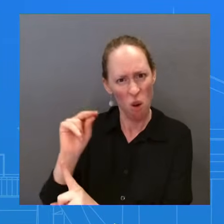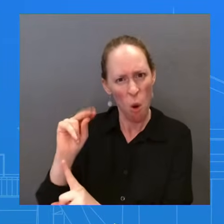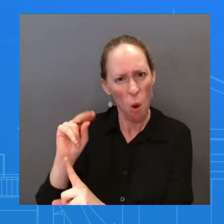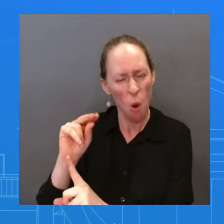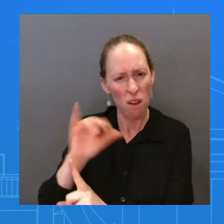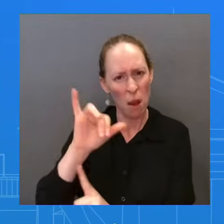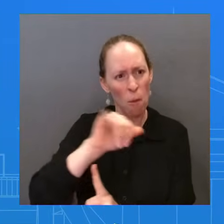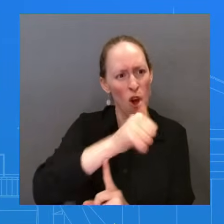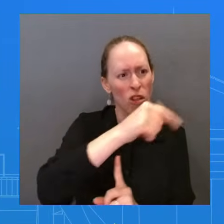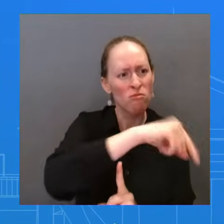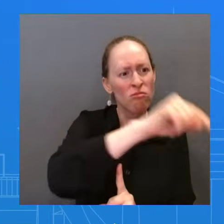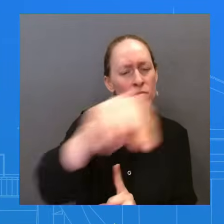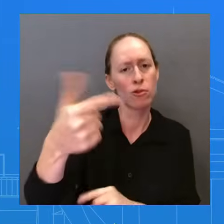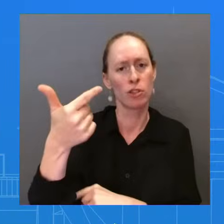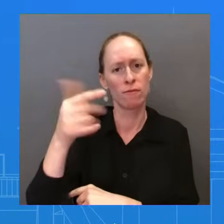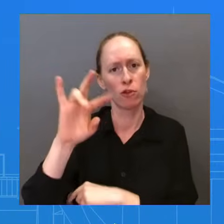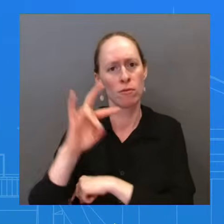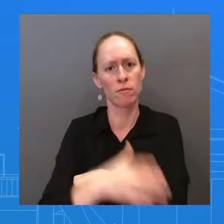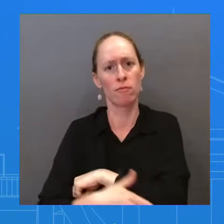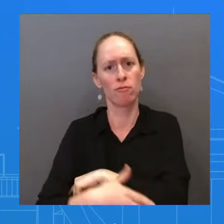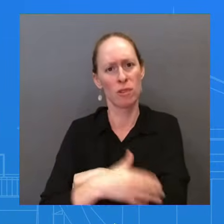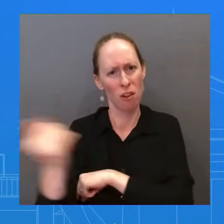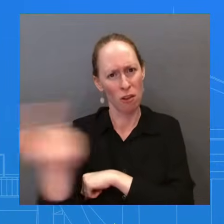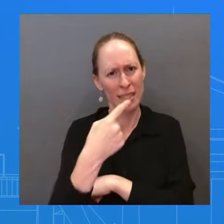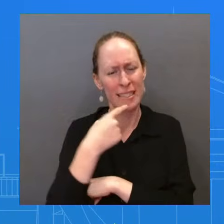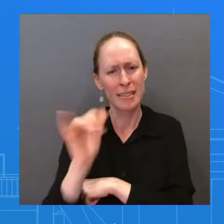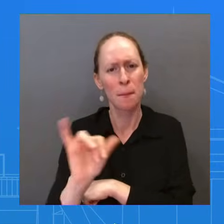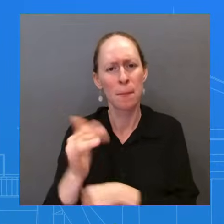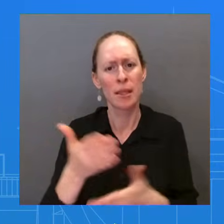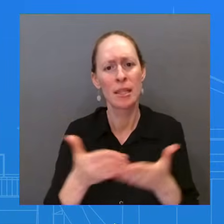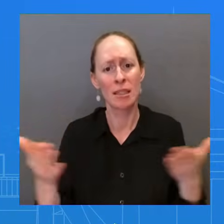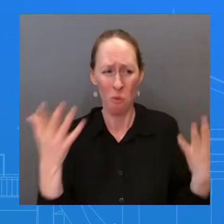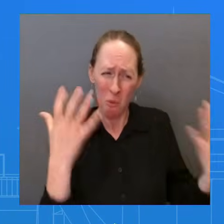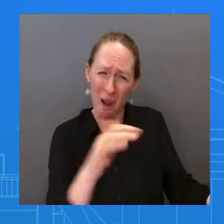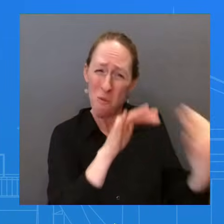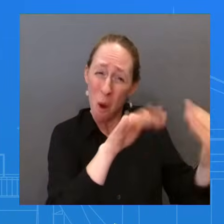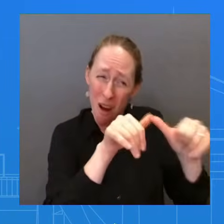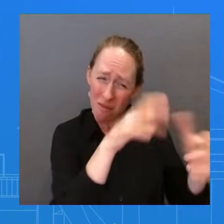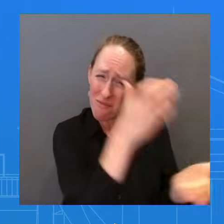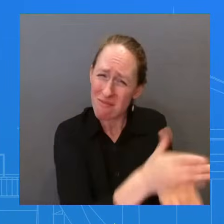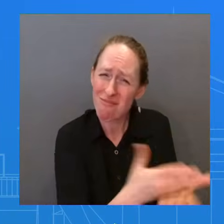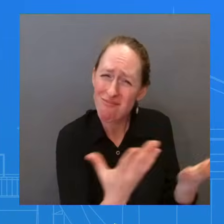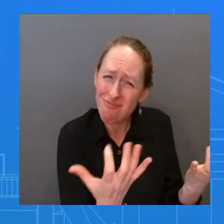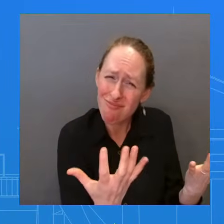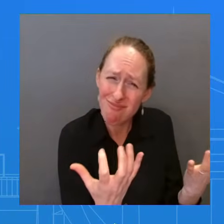and we'd love to see it end right now. And as you've heard me say a gazillion times, it could end right now if Mr. Putin would do the right thing